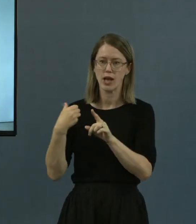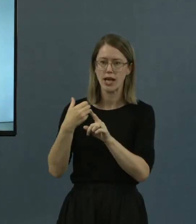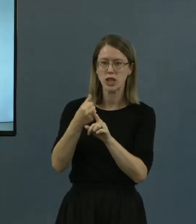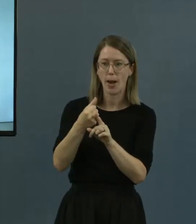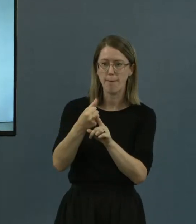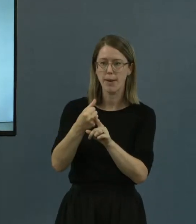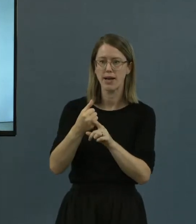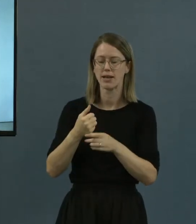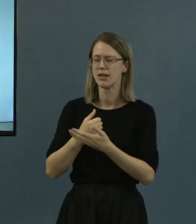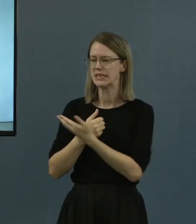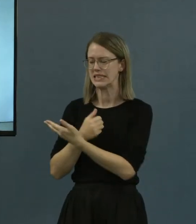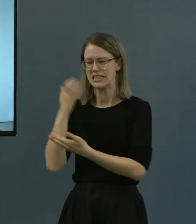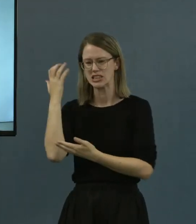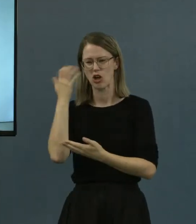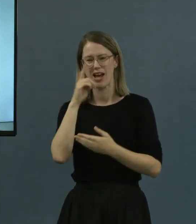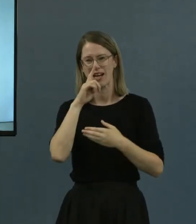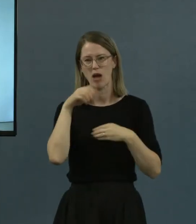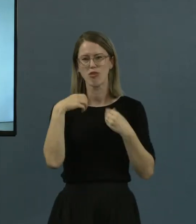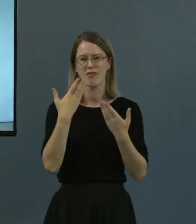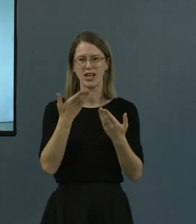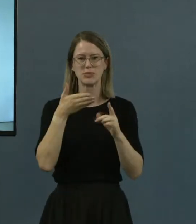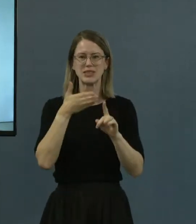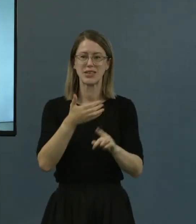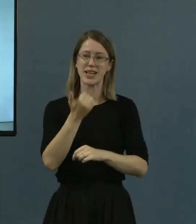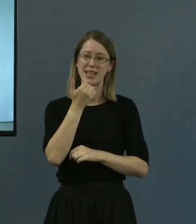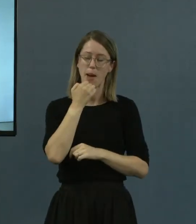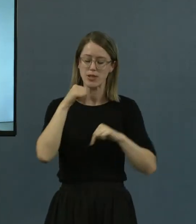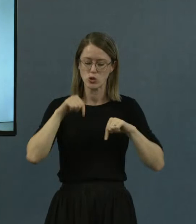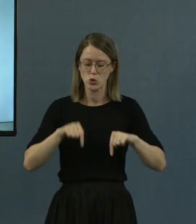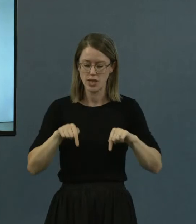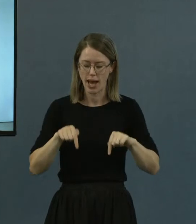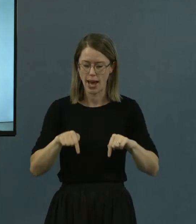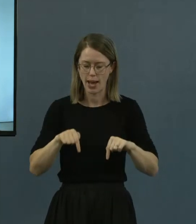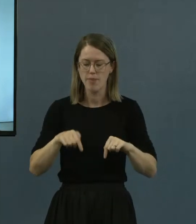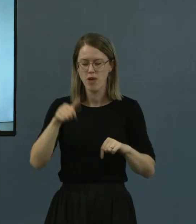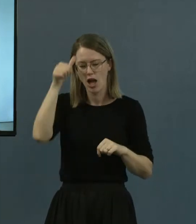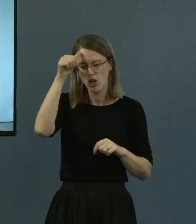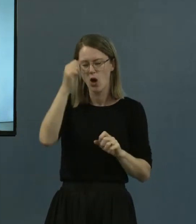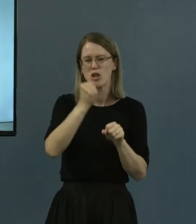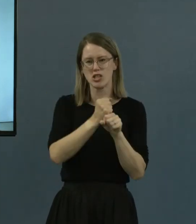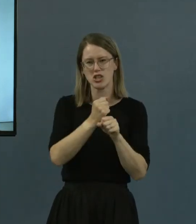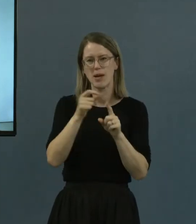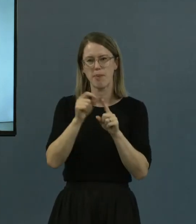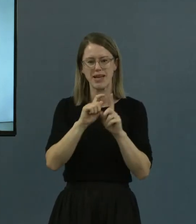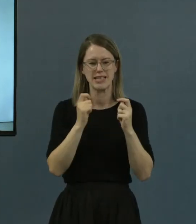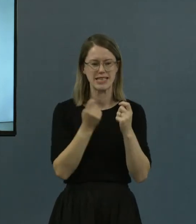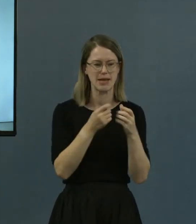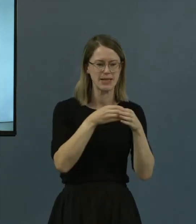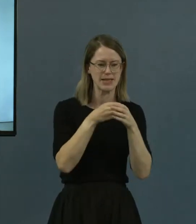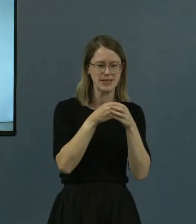mammograms and smears at the moment? Sorry I can't give that